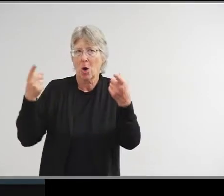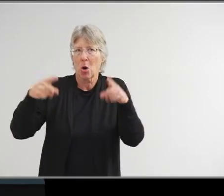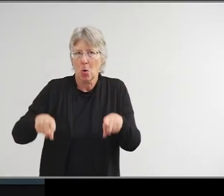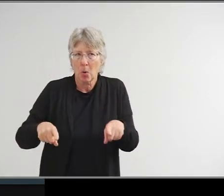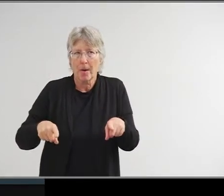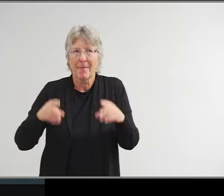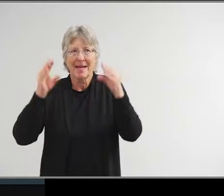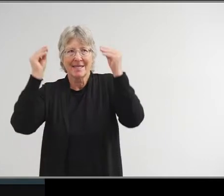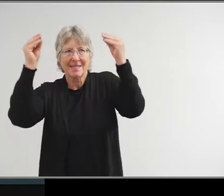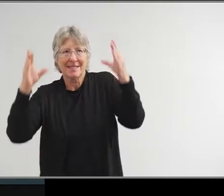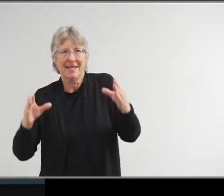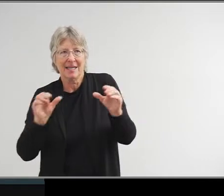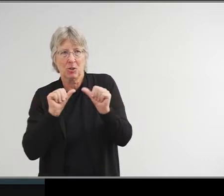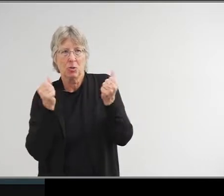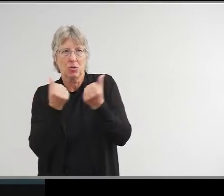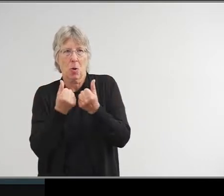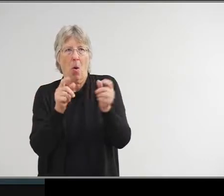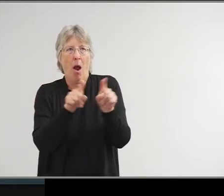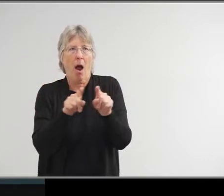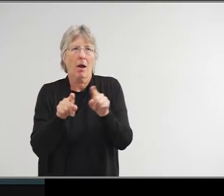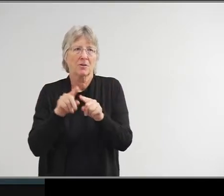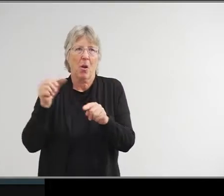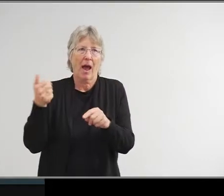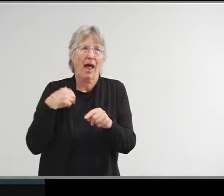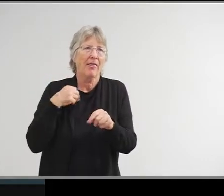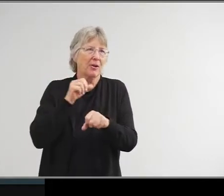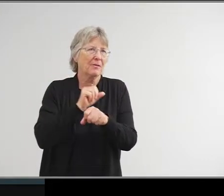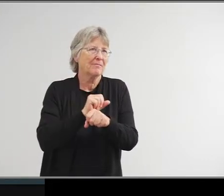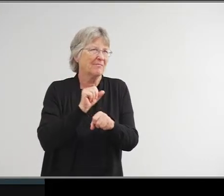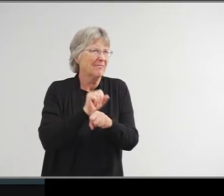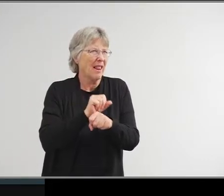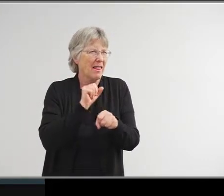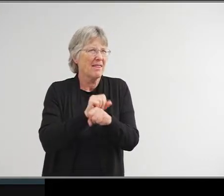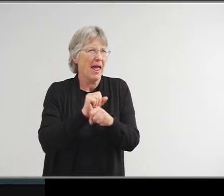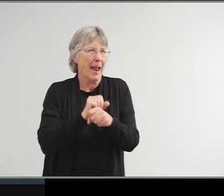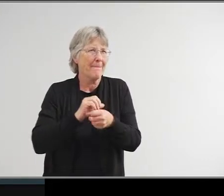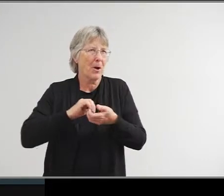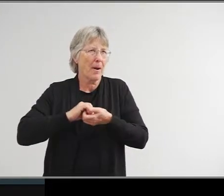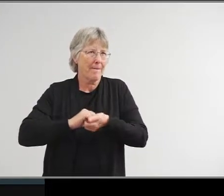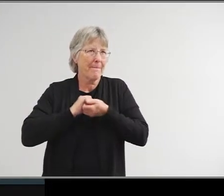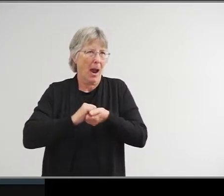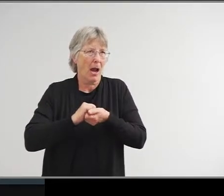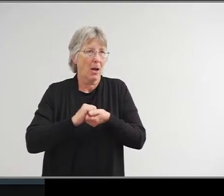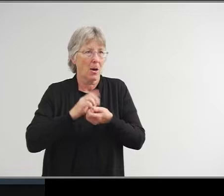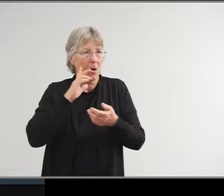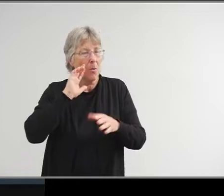and other labor partners. And even in our case, we have an existing MOU with our teacher's union,